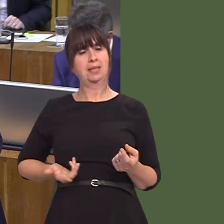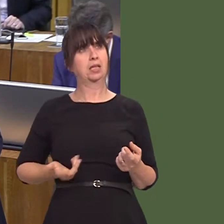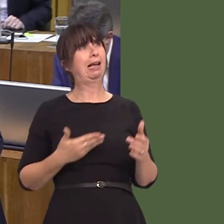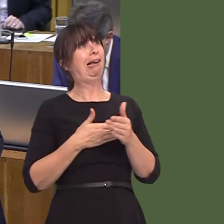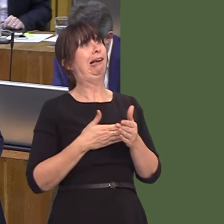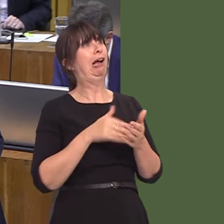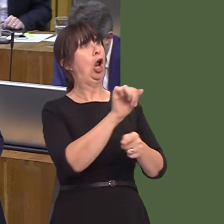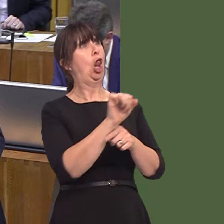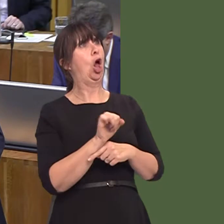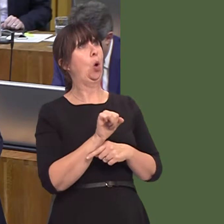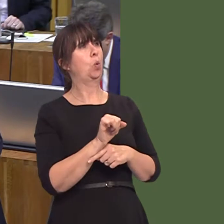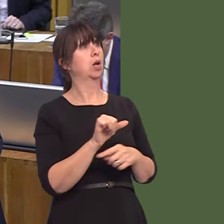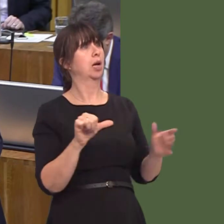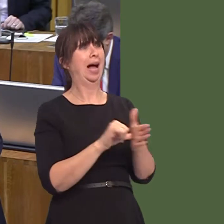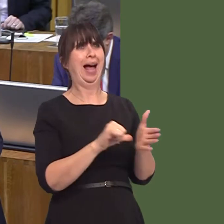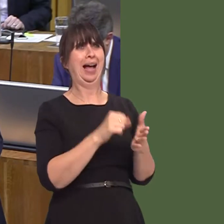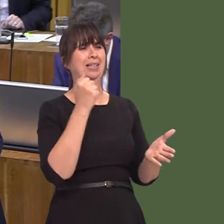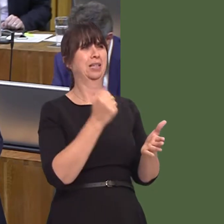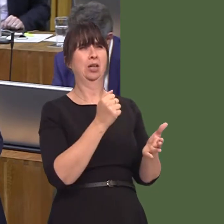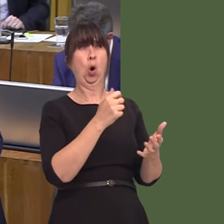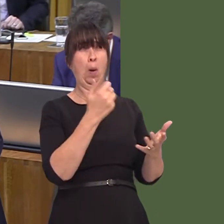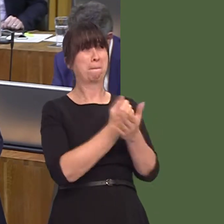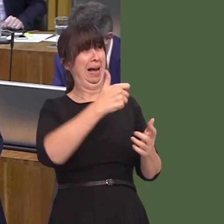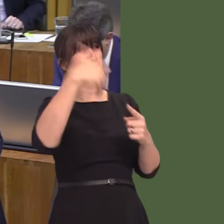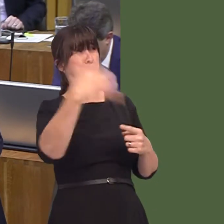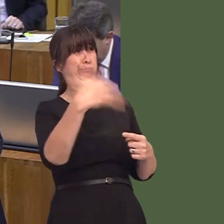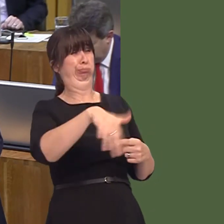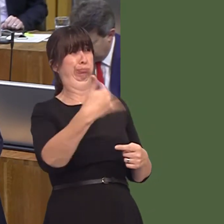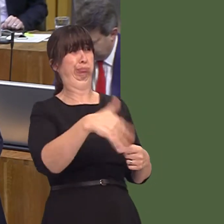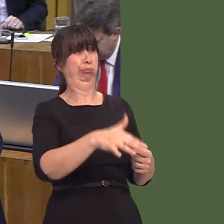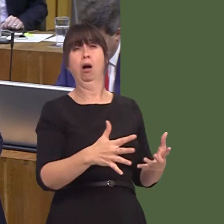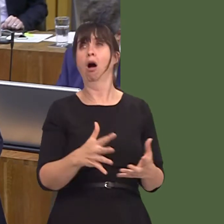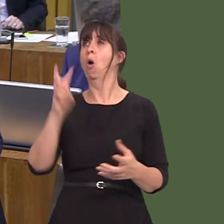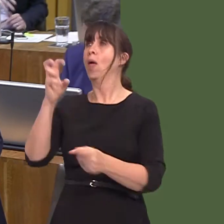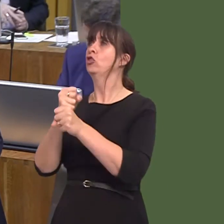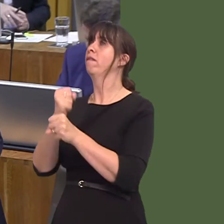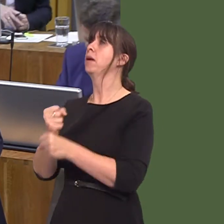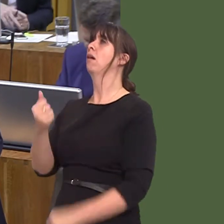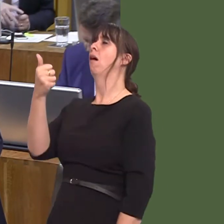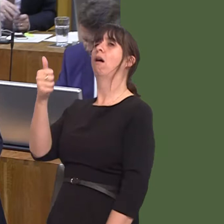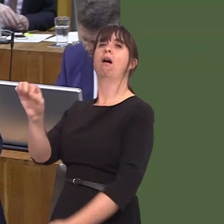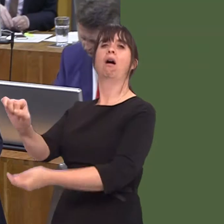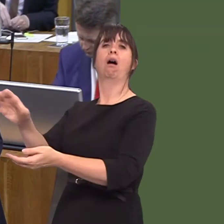They didnít see repayable finance as attractive to them. So, yes, we have provided more grants, but we have seen the results and weíve seen many,